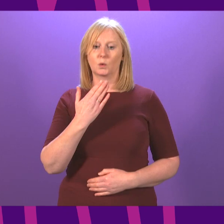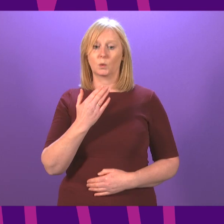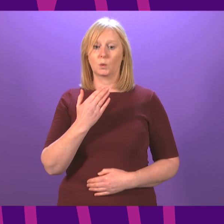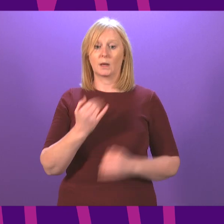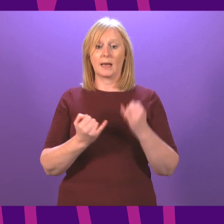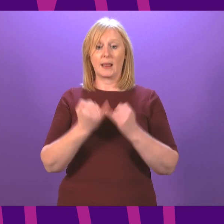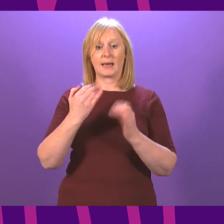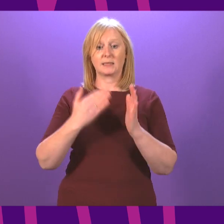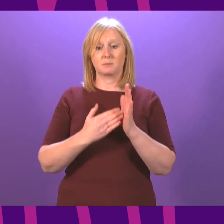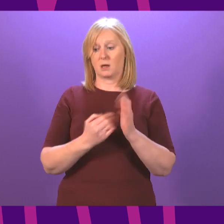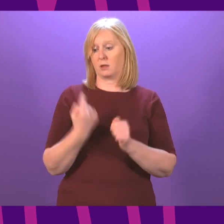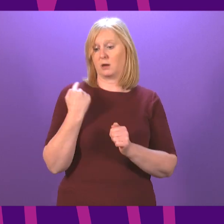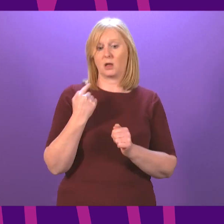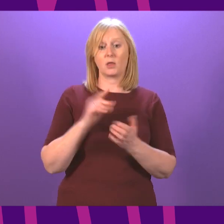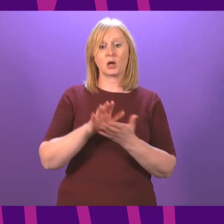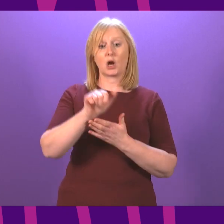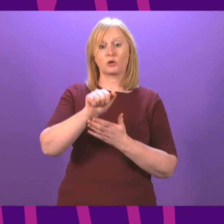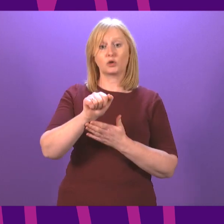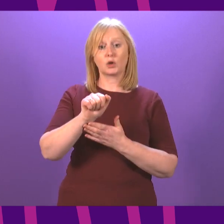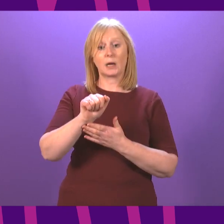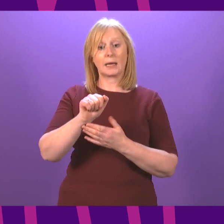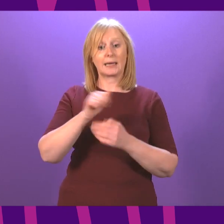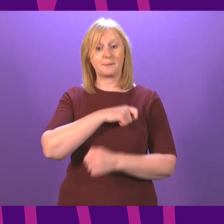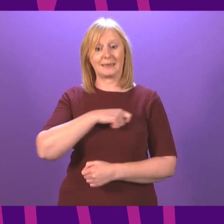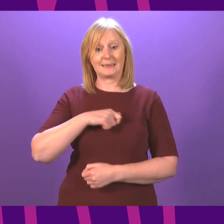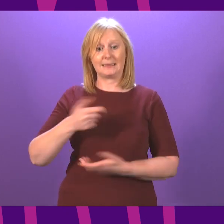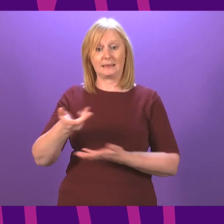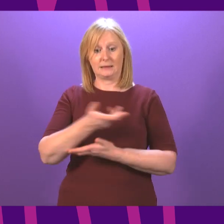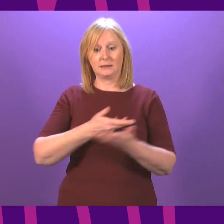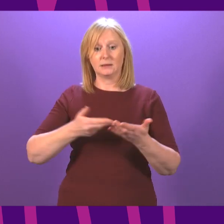secretary said that Scottish Enterprise would contact 500 businesses by the end of